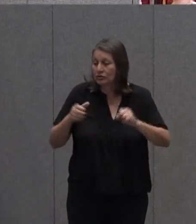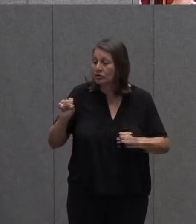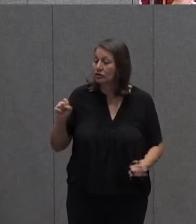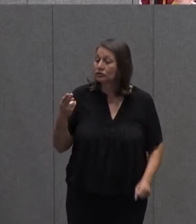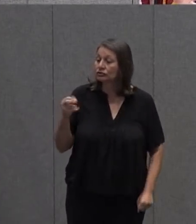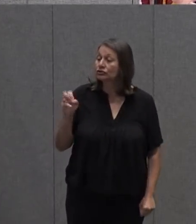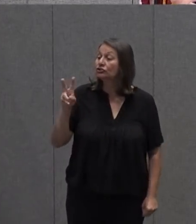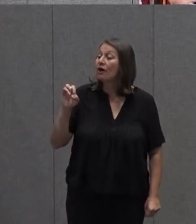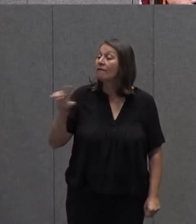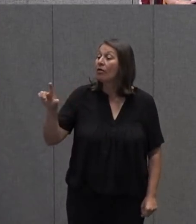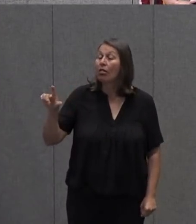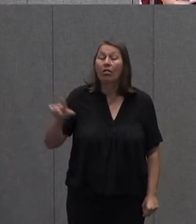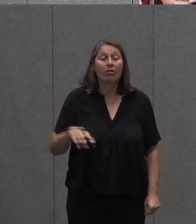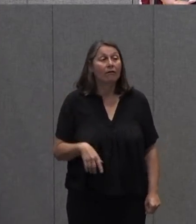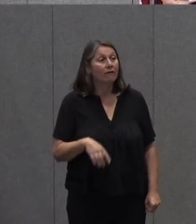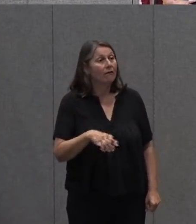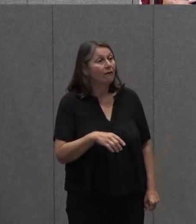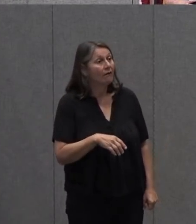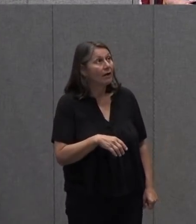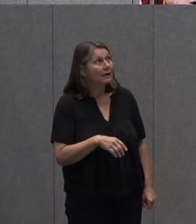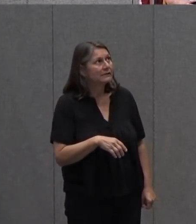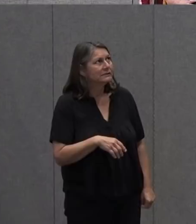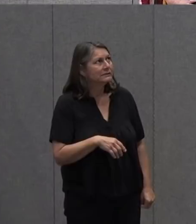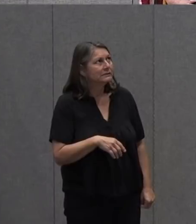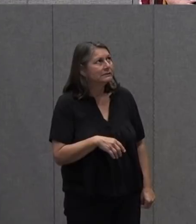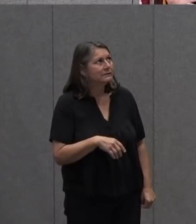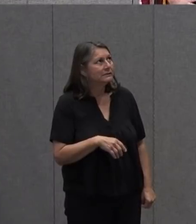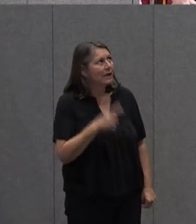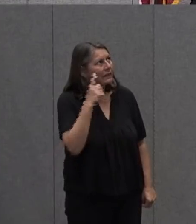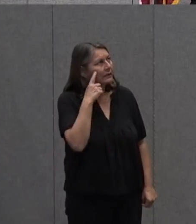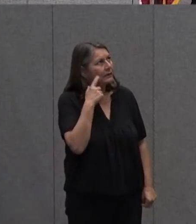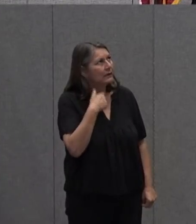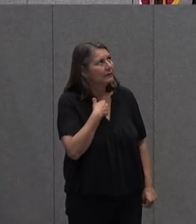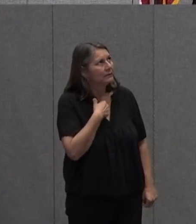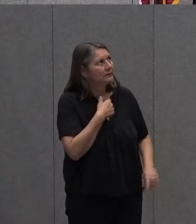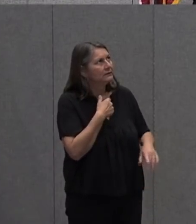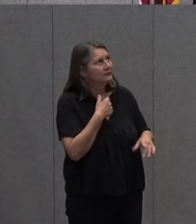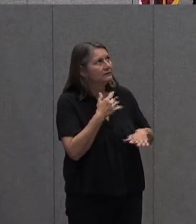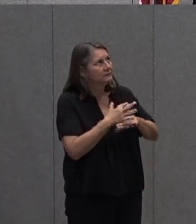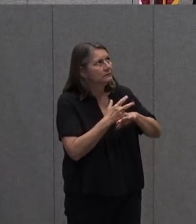Yes. I think I'm kind of at my end, so you get.